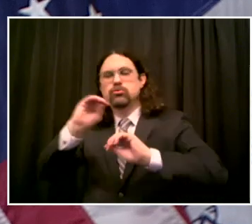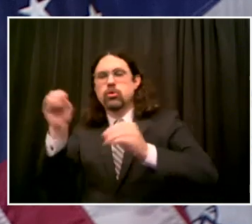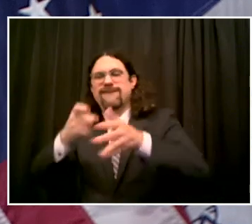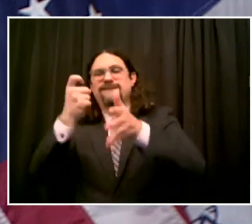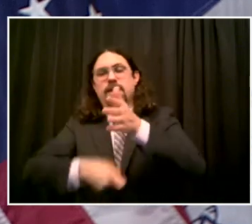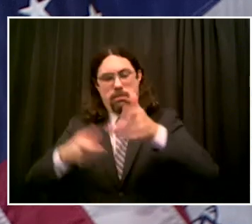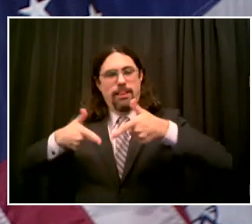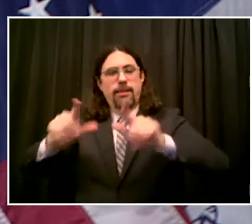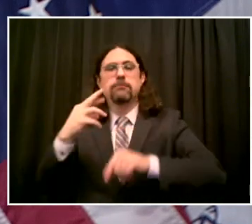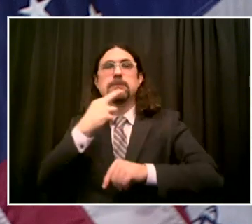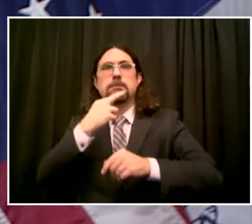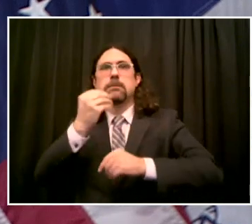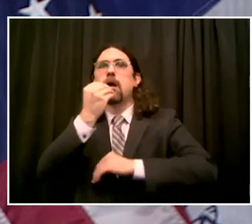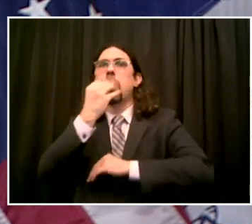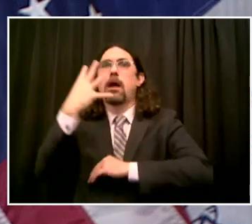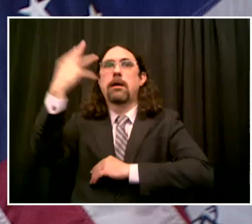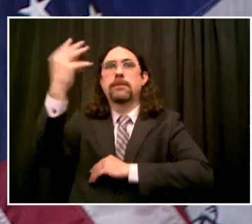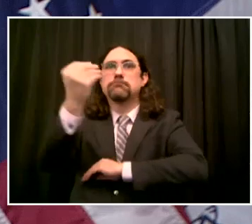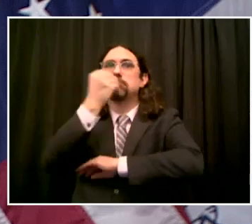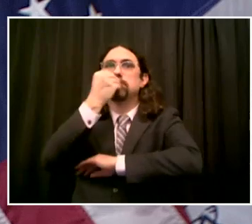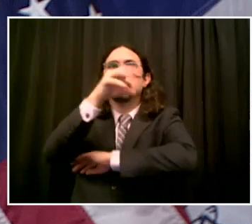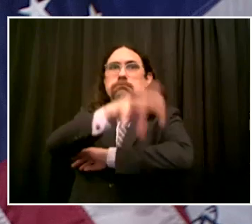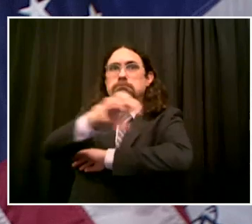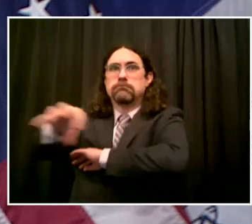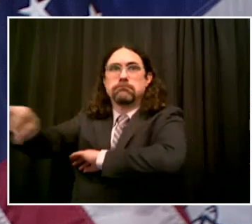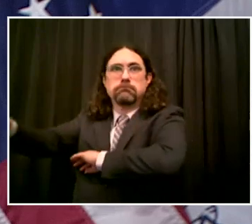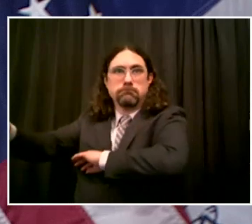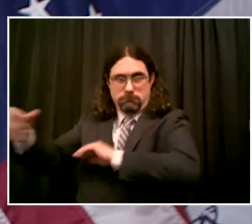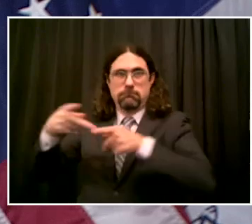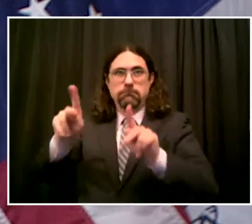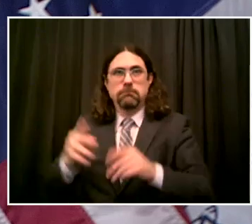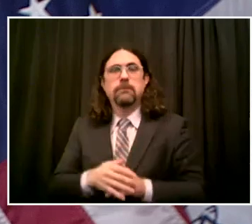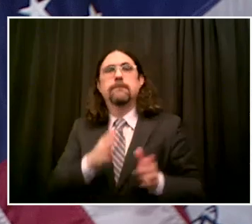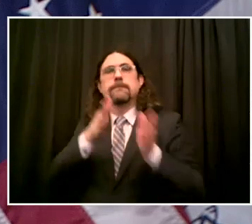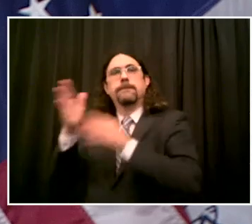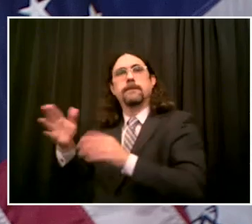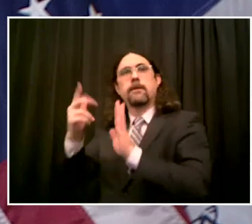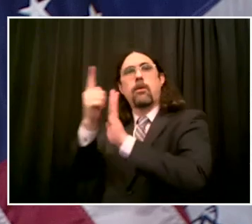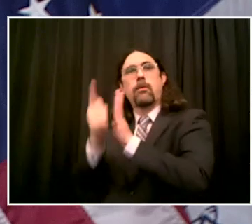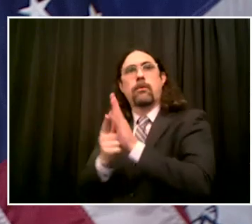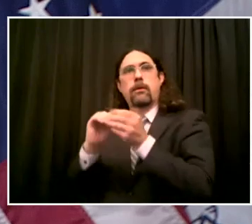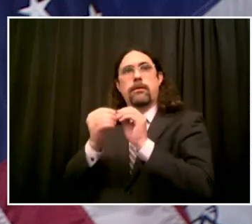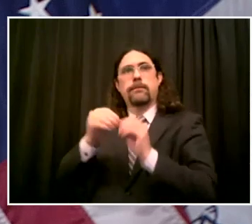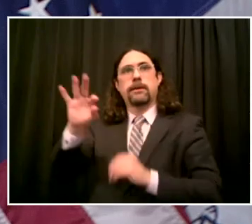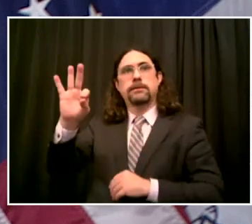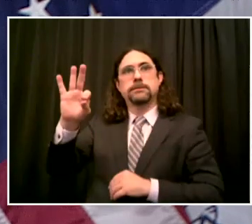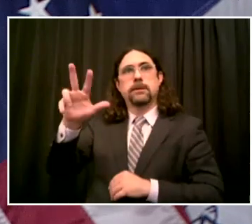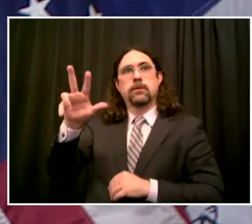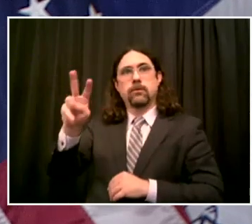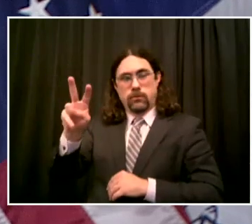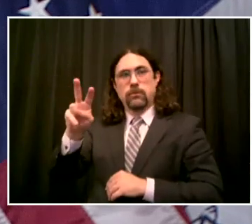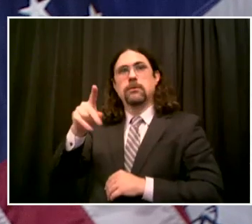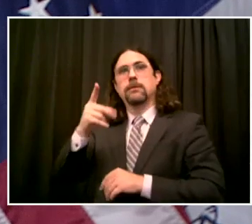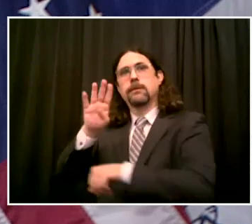CAVES FOR THE DURATION OF THE ORDER. TEMPORARY